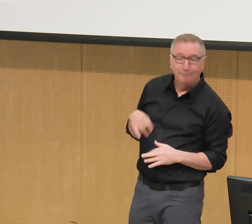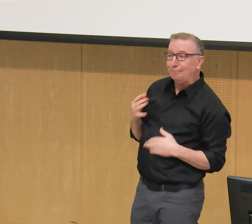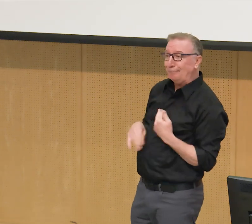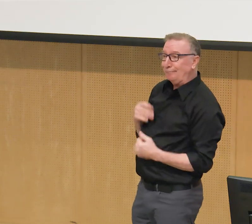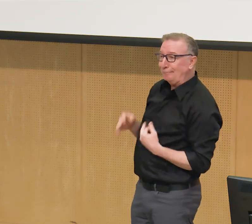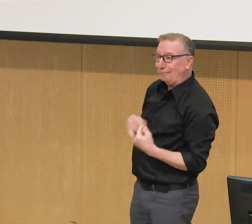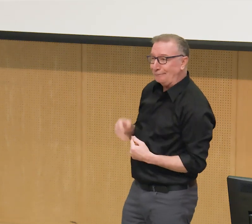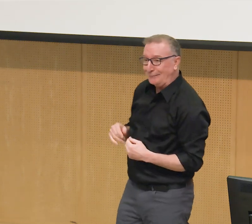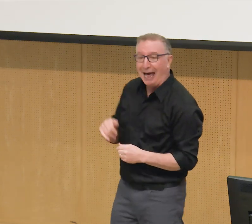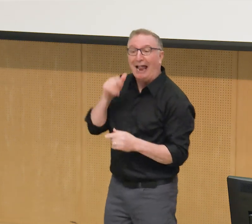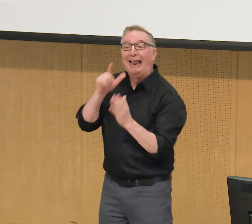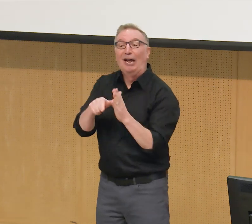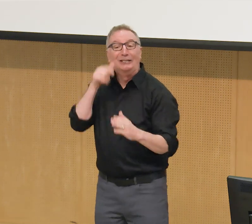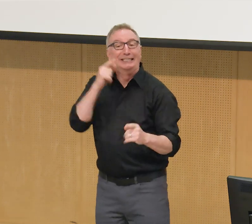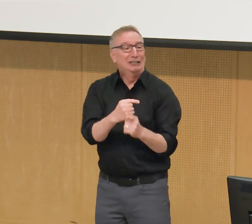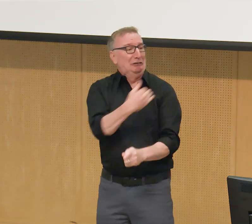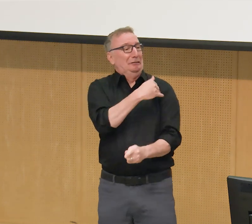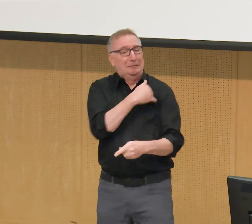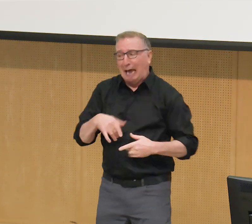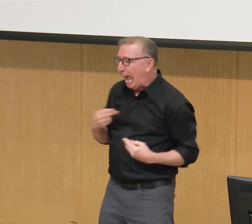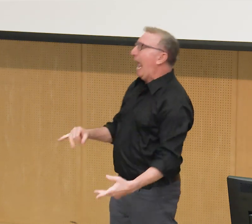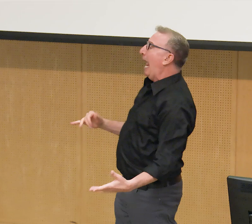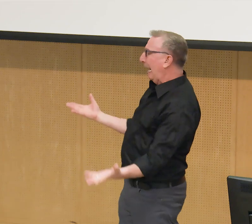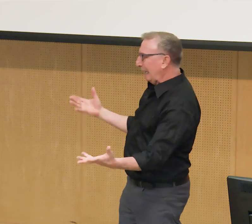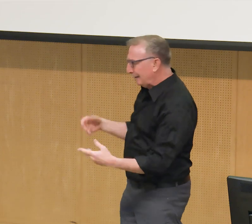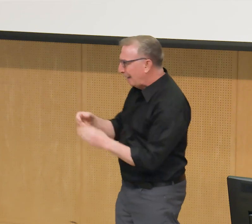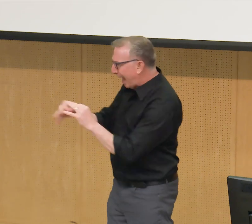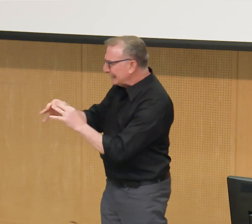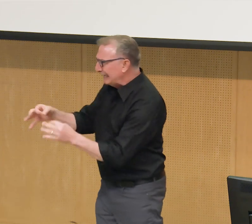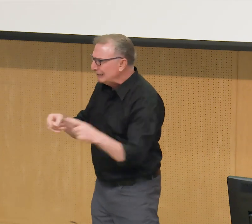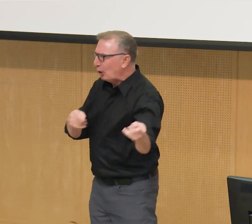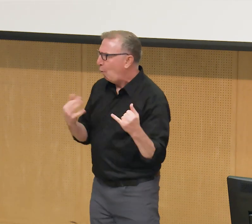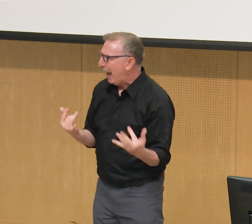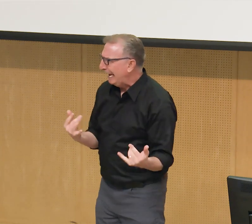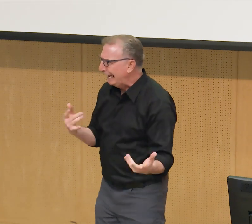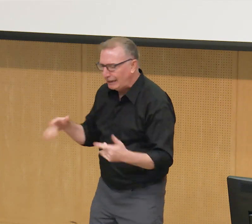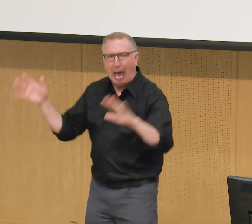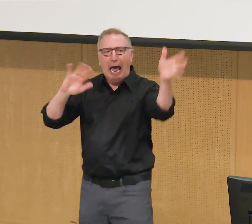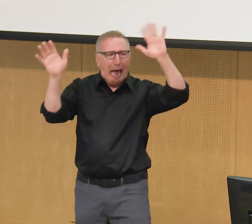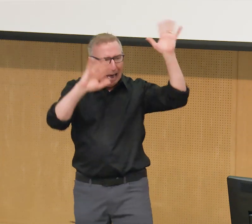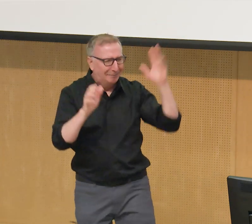and we did lots of gestures. We would often forget to give them the message